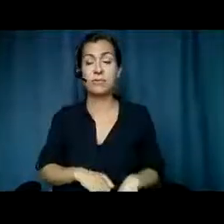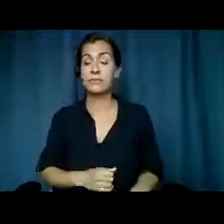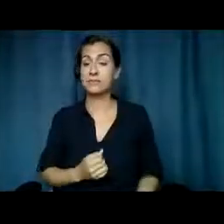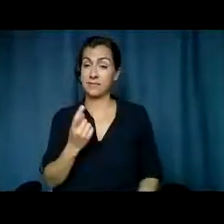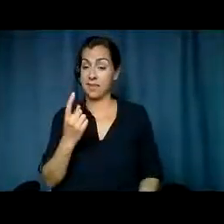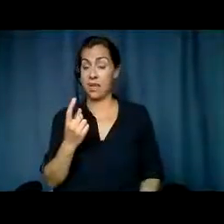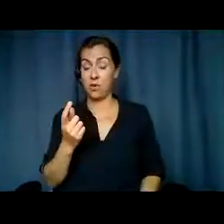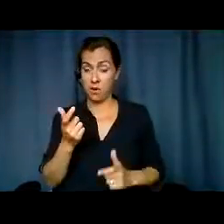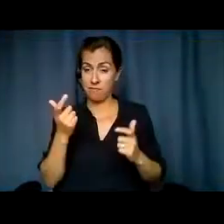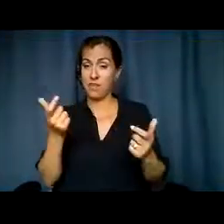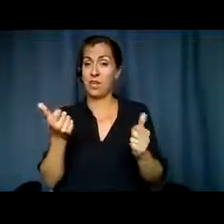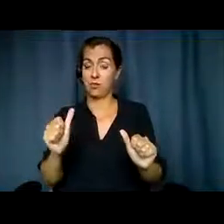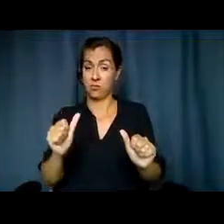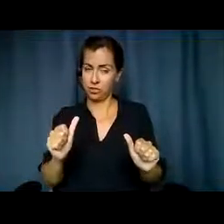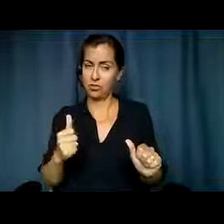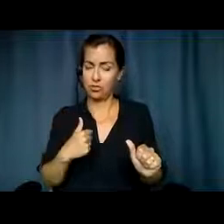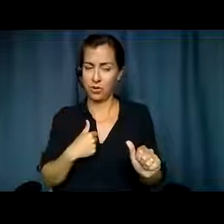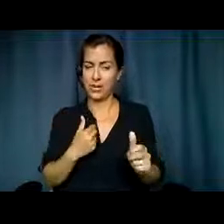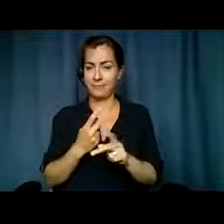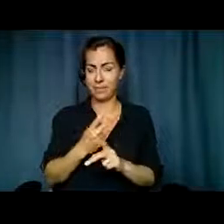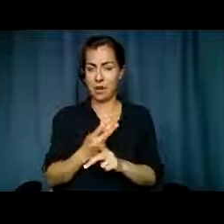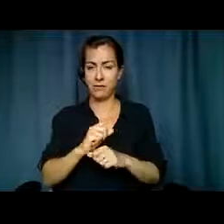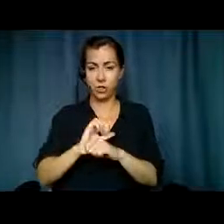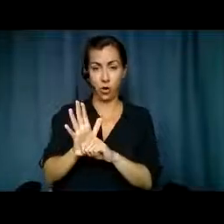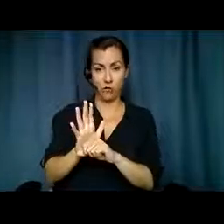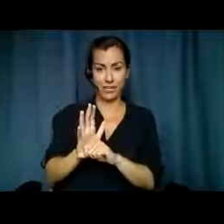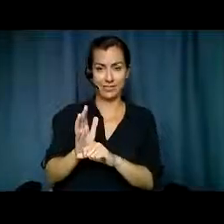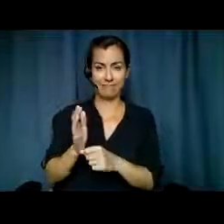Make sure that people get their ballots, and have the opportunity to cast